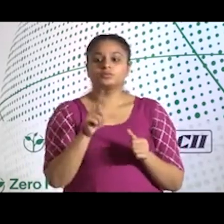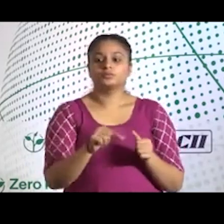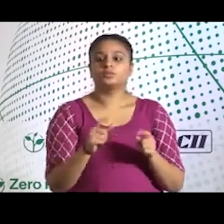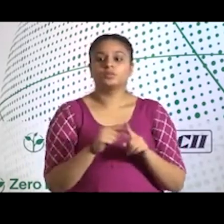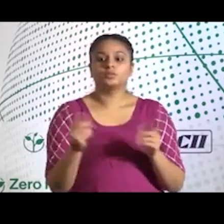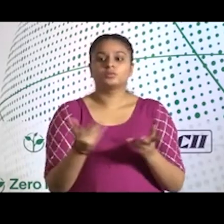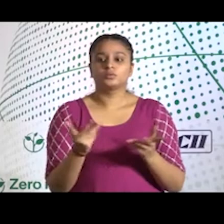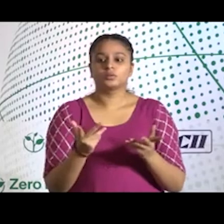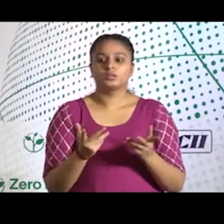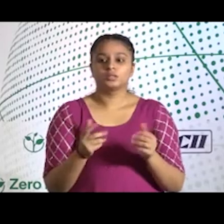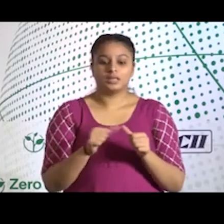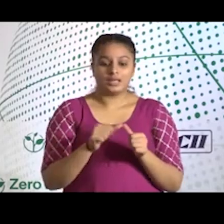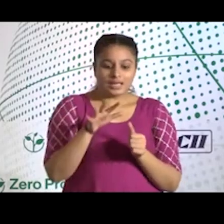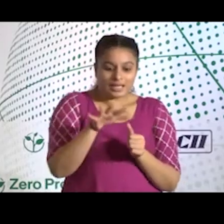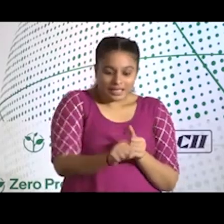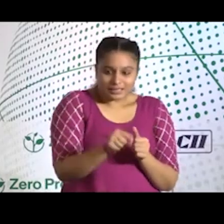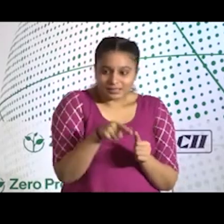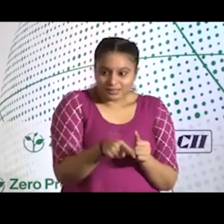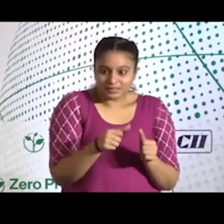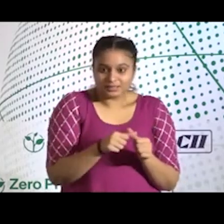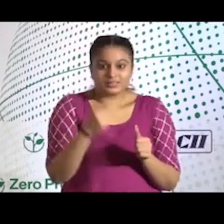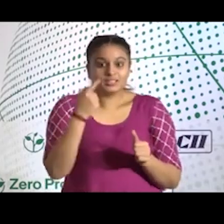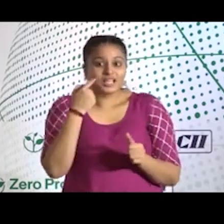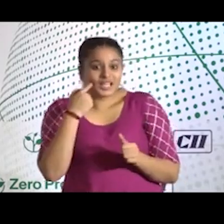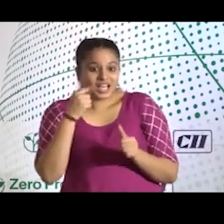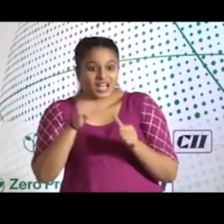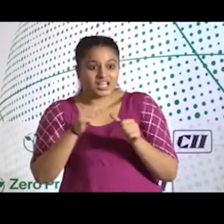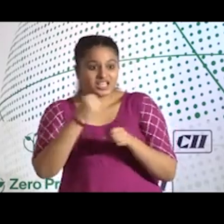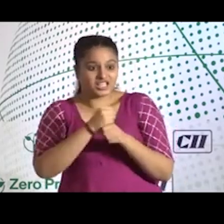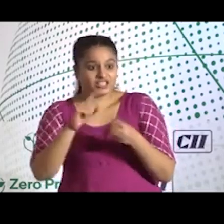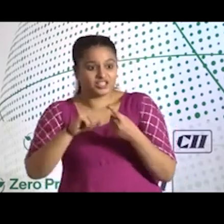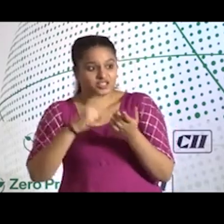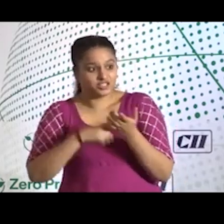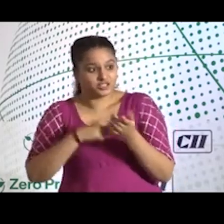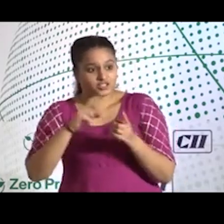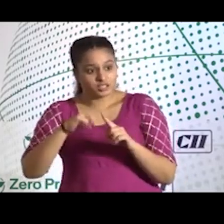So the ability to build agents that are able to intermediate